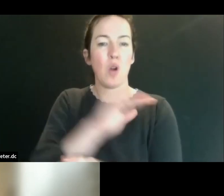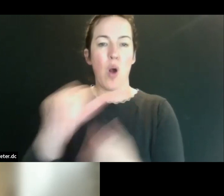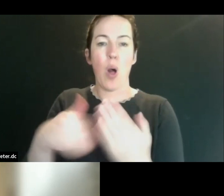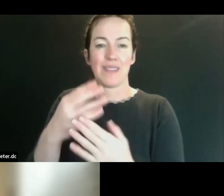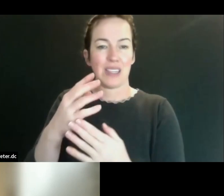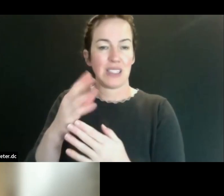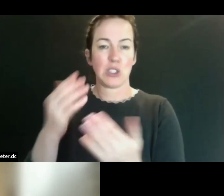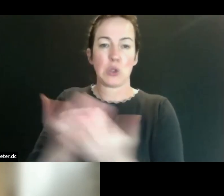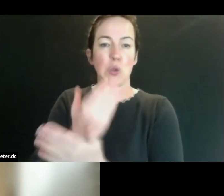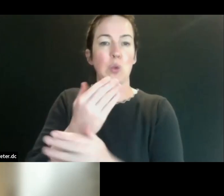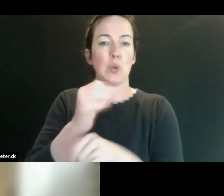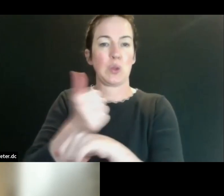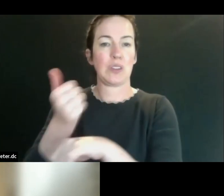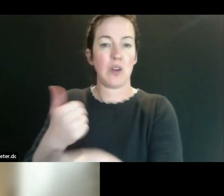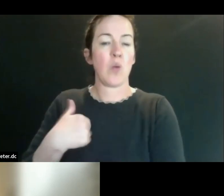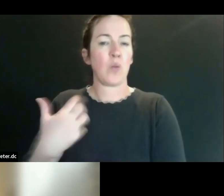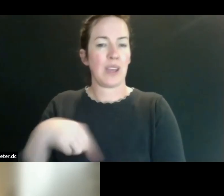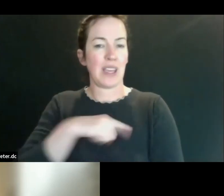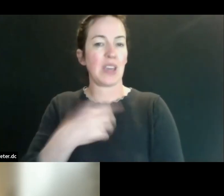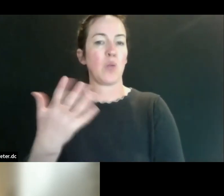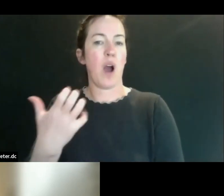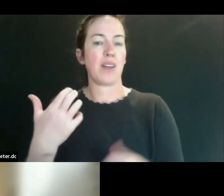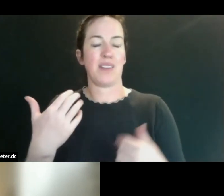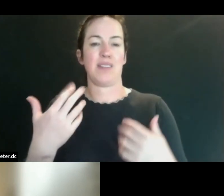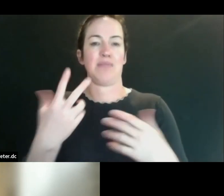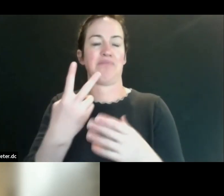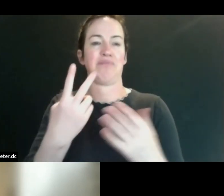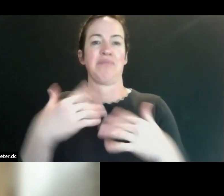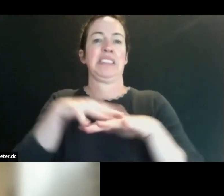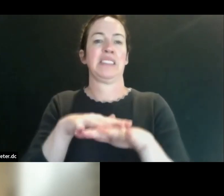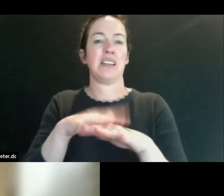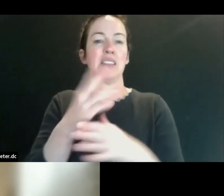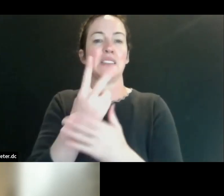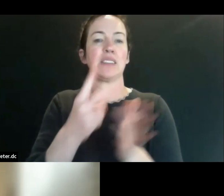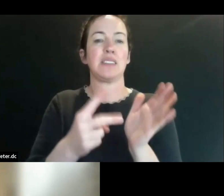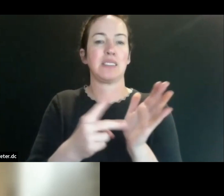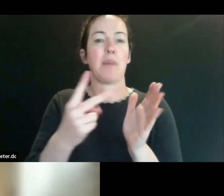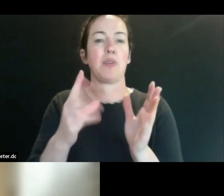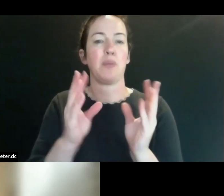like to have a hybrid meeting. But you have to have a quorum in person, and that's already